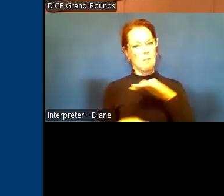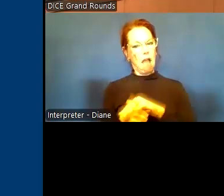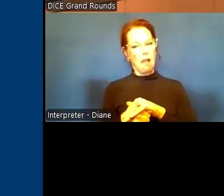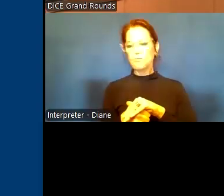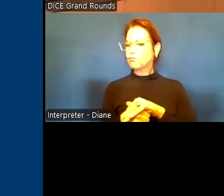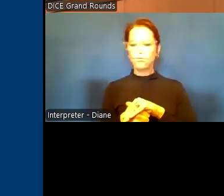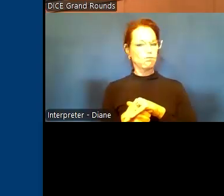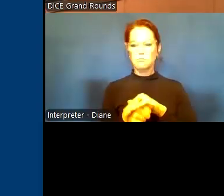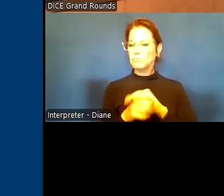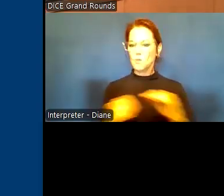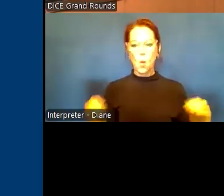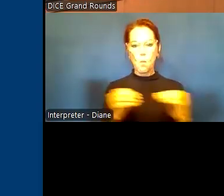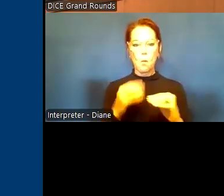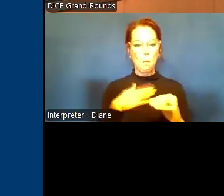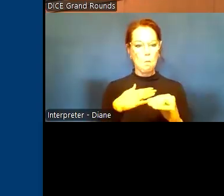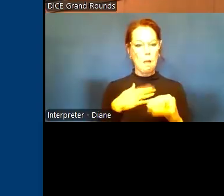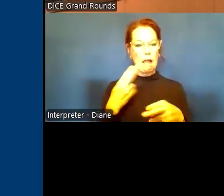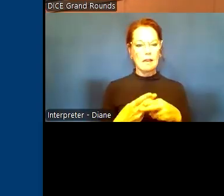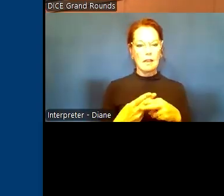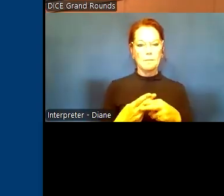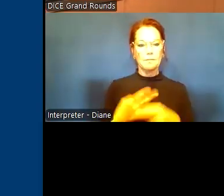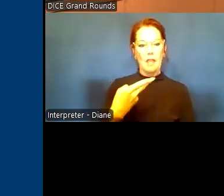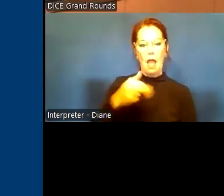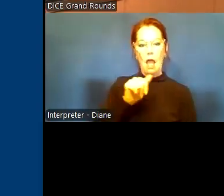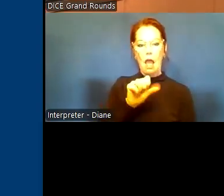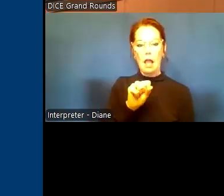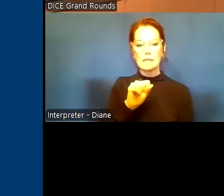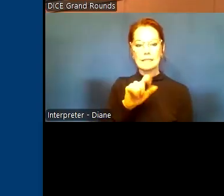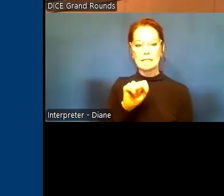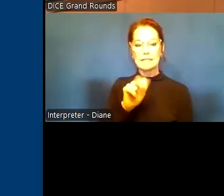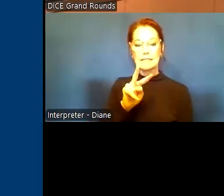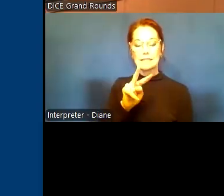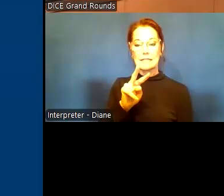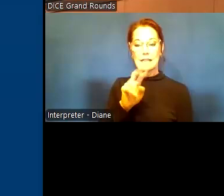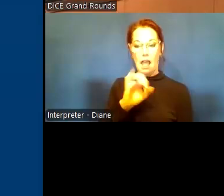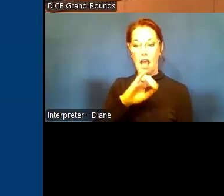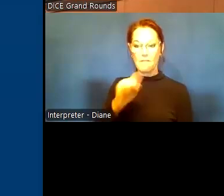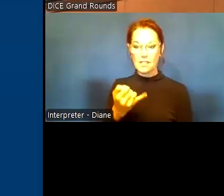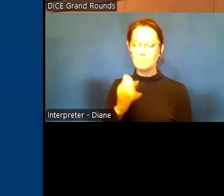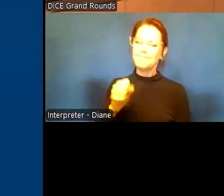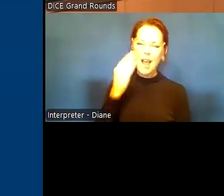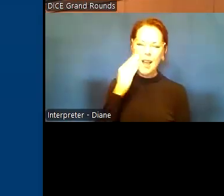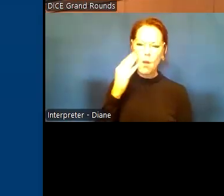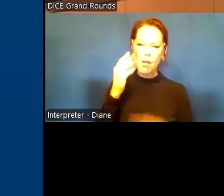of the name hich haage is difficult difficult difficult to pronounce people have a hard time